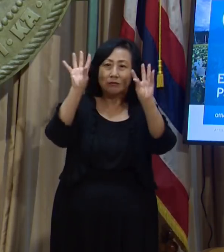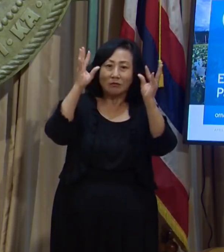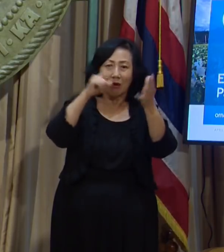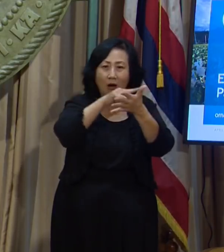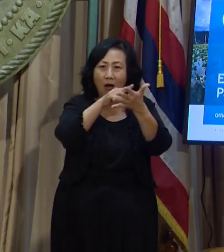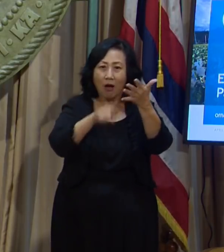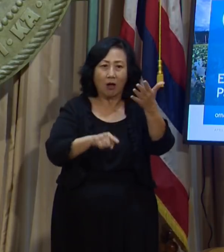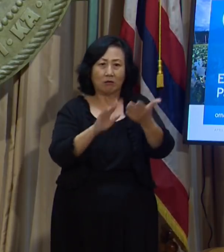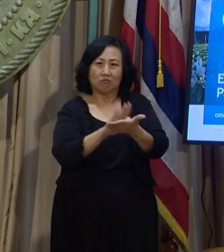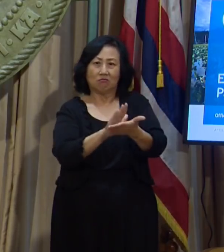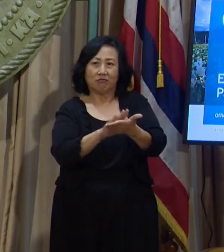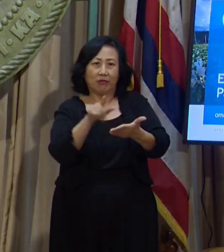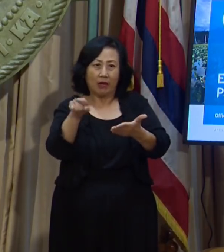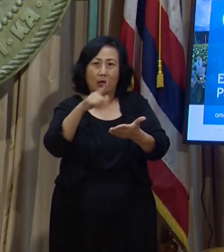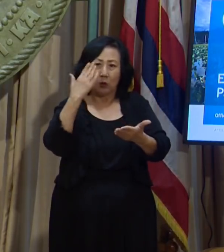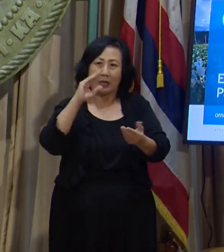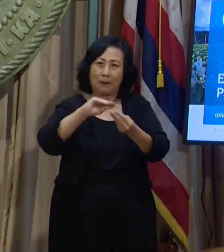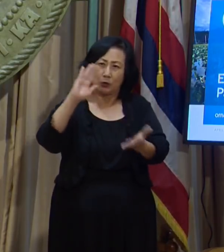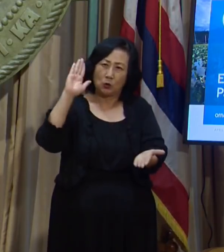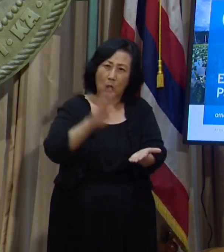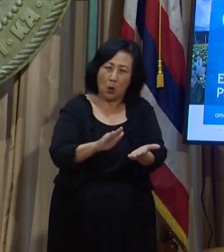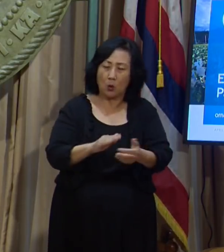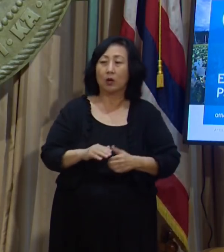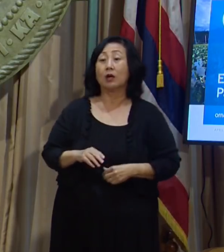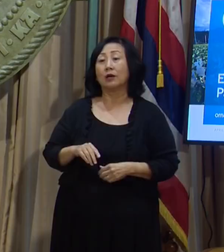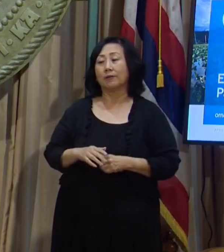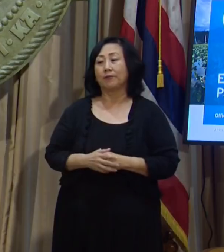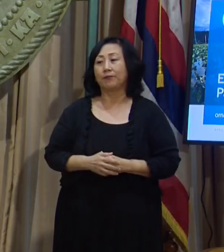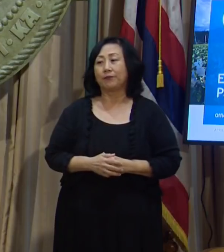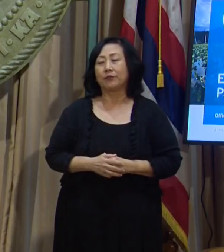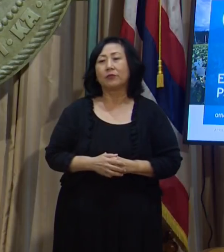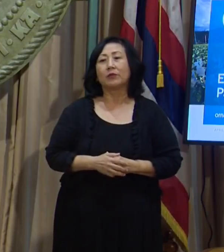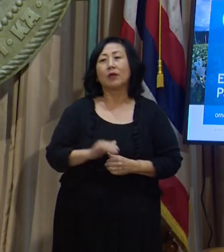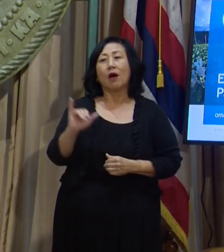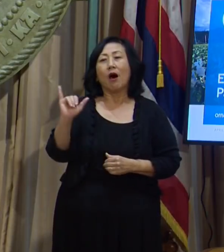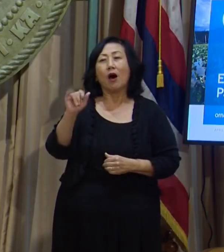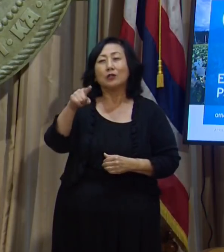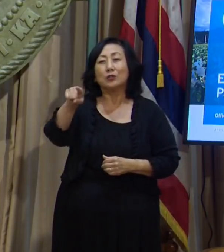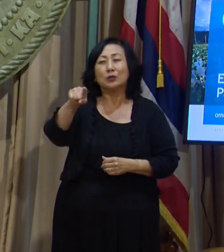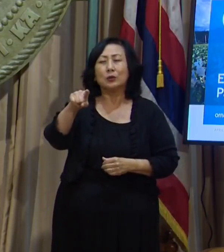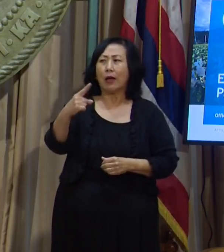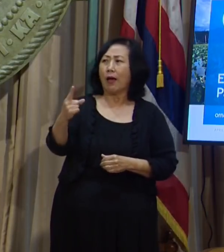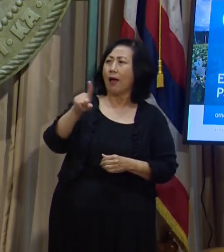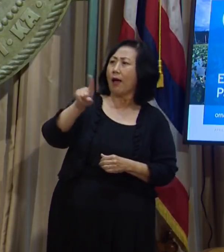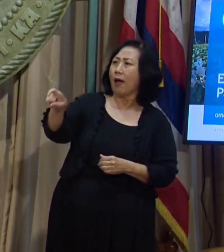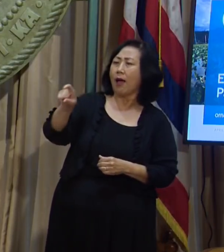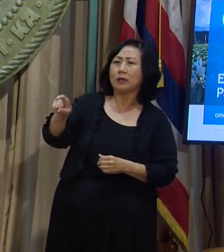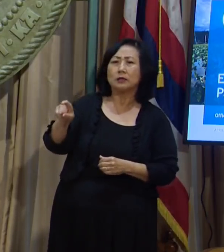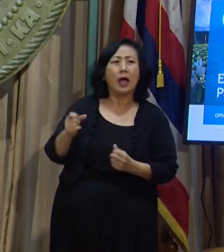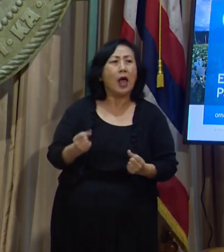THAT IS A TESTAMENT TO OUR FIRST RESPONDERS, ARE NURSES, DOCTORS, FIREFIGHTERS, AND POLICE OFFICERS.